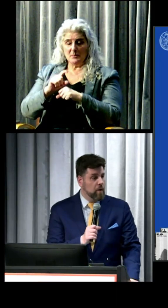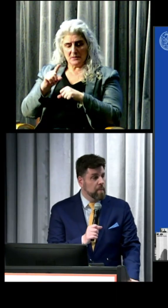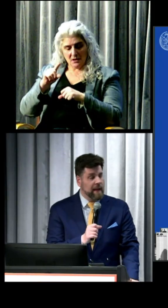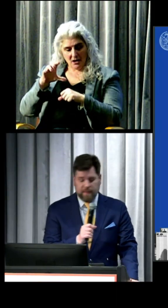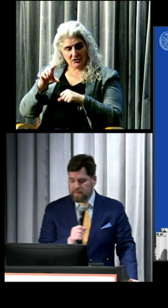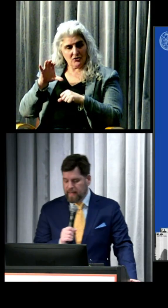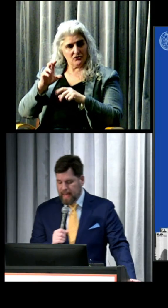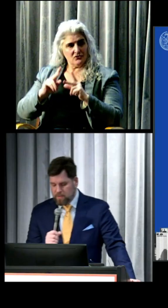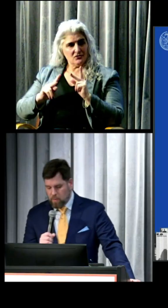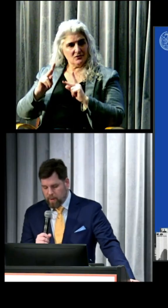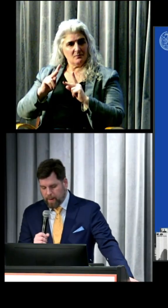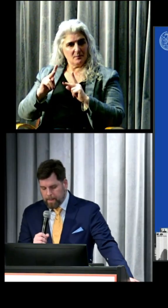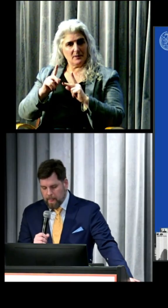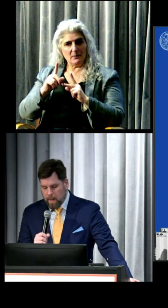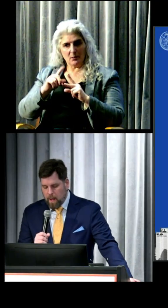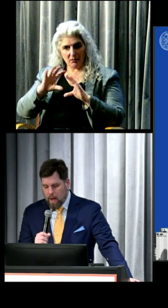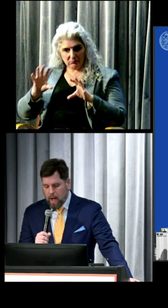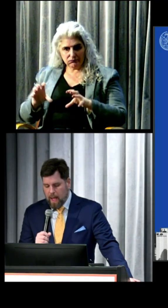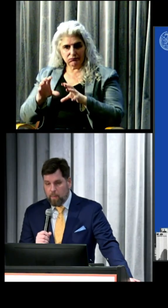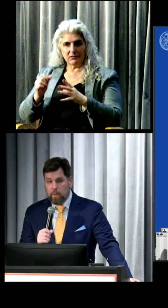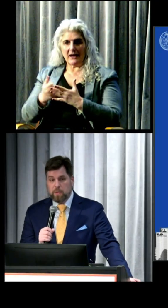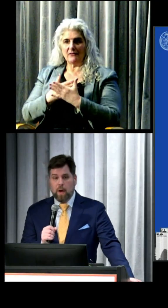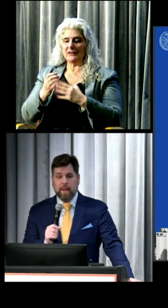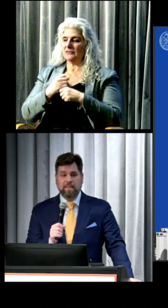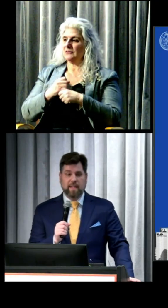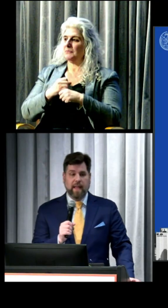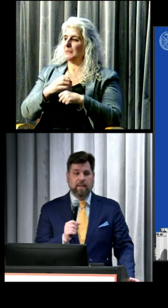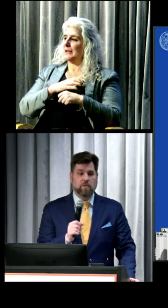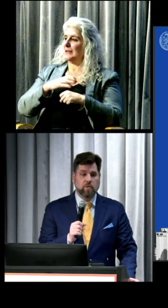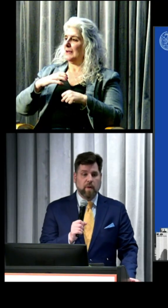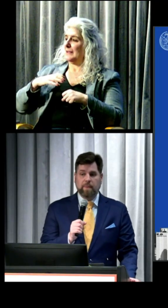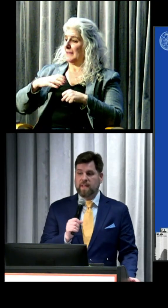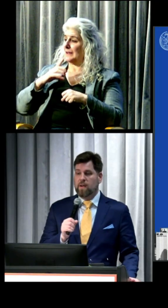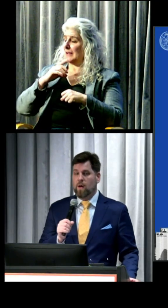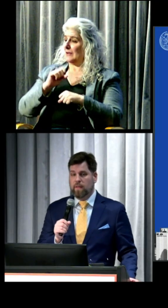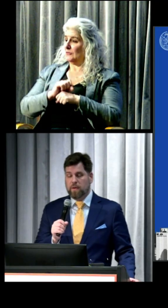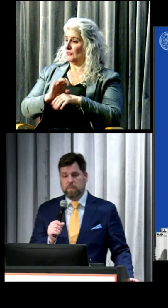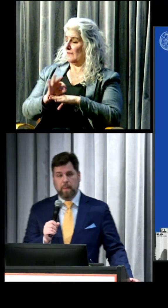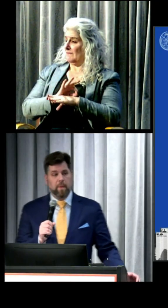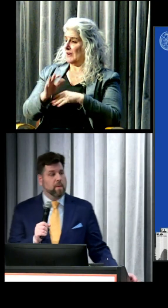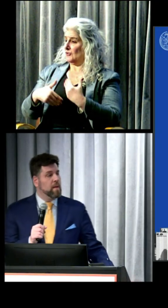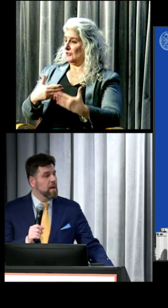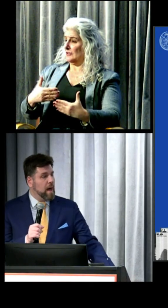So one of the things we think about a lot at the New York Hall of Science is how to take emerging